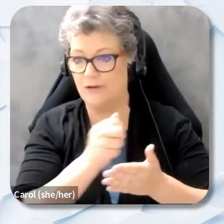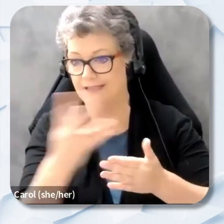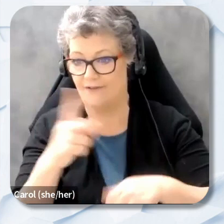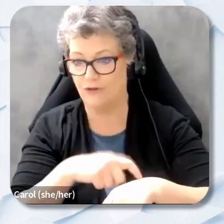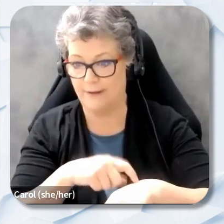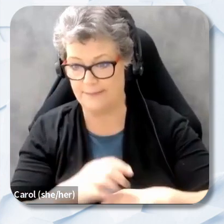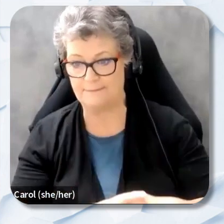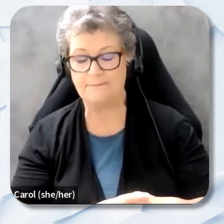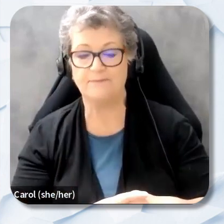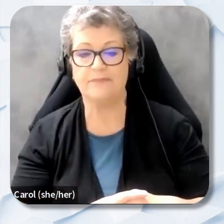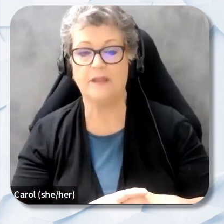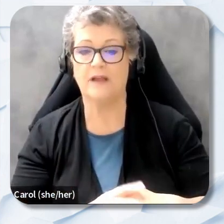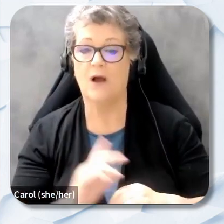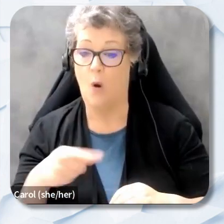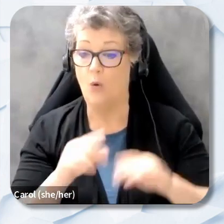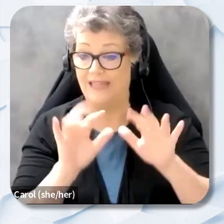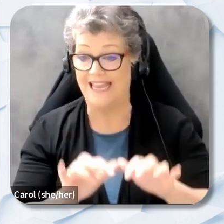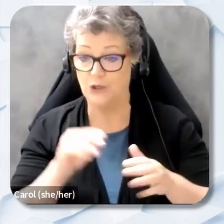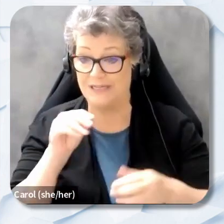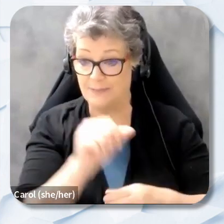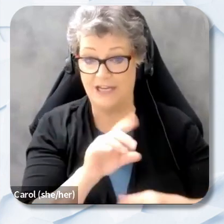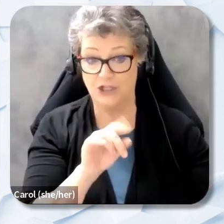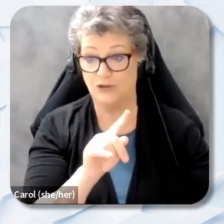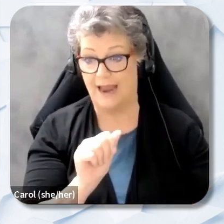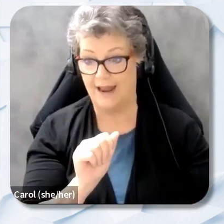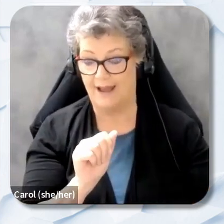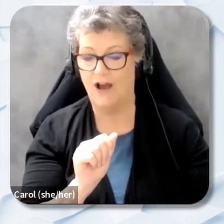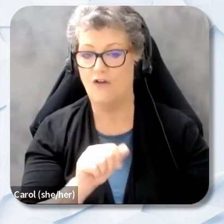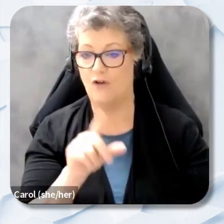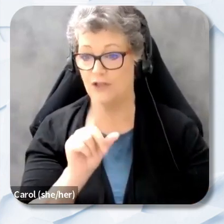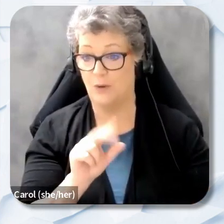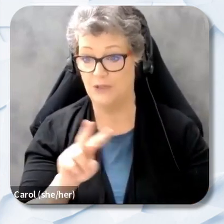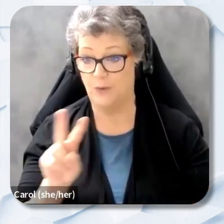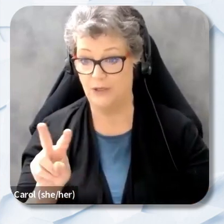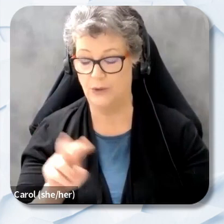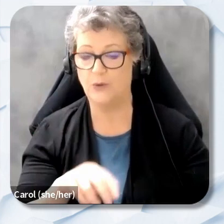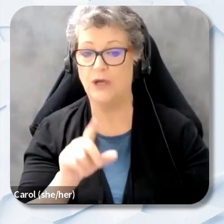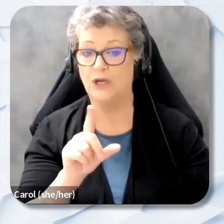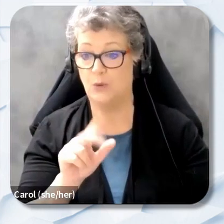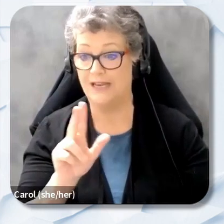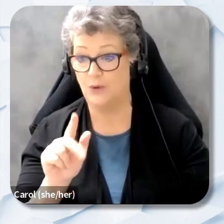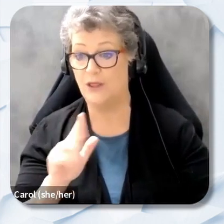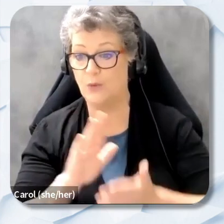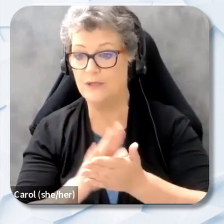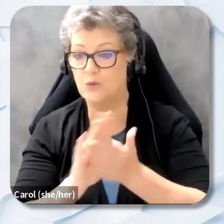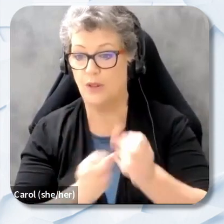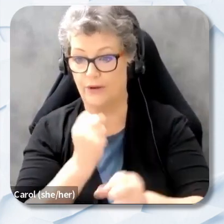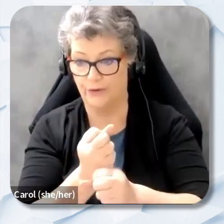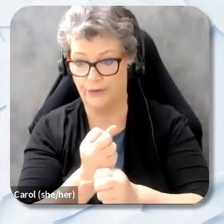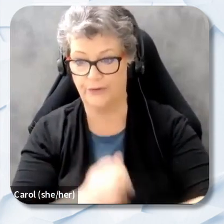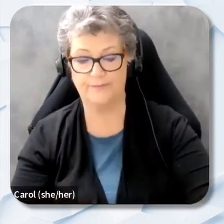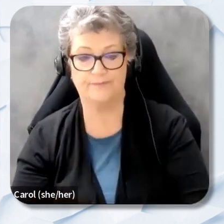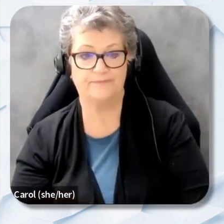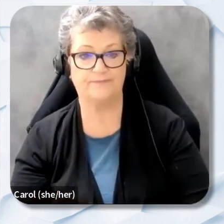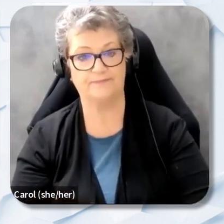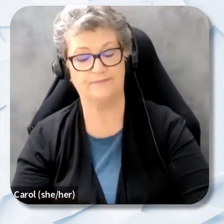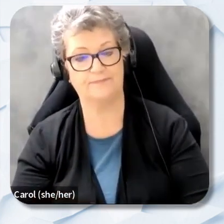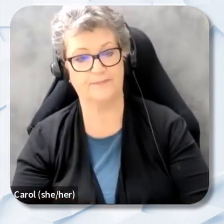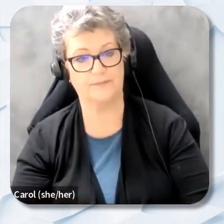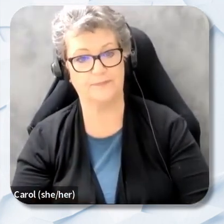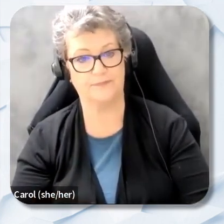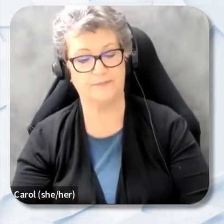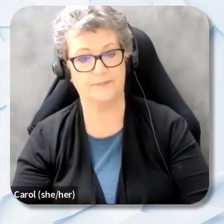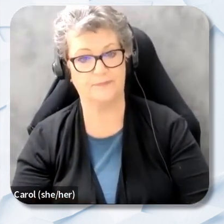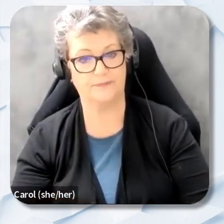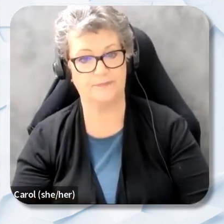Please only enter expenditure data for the 2022-23 school year.